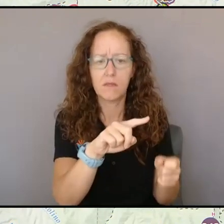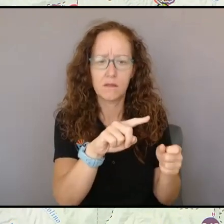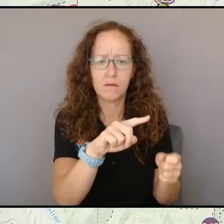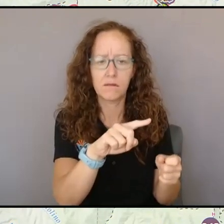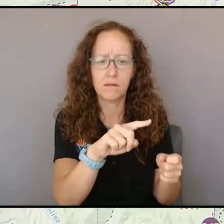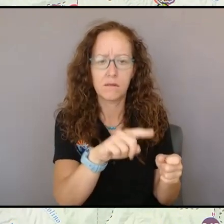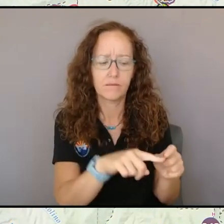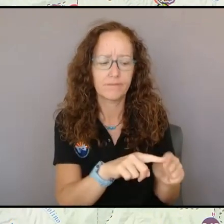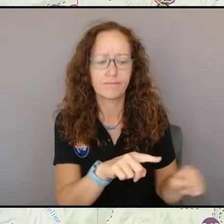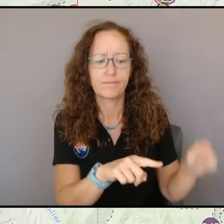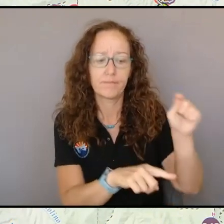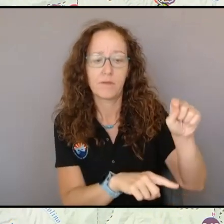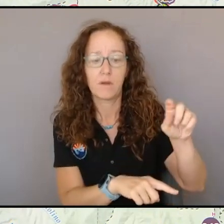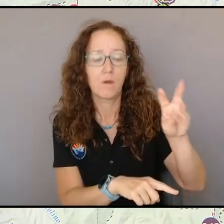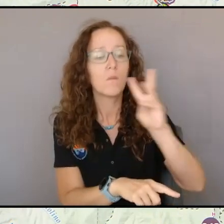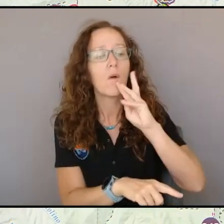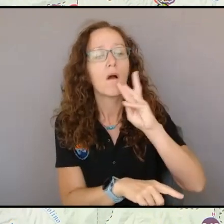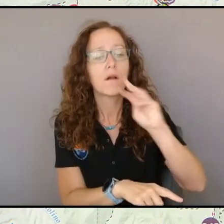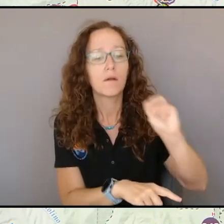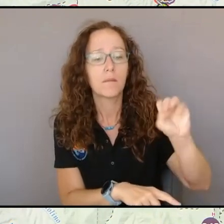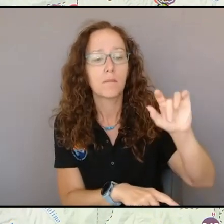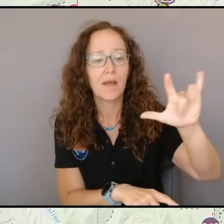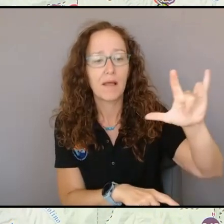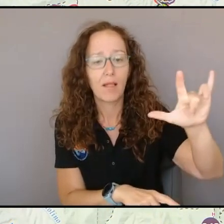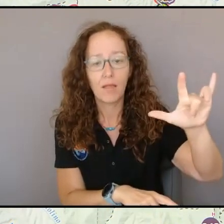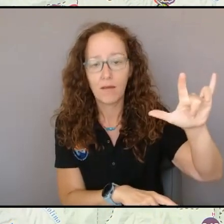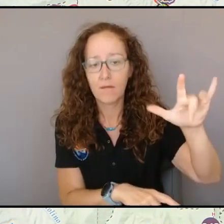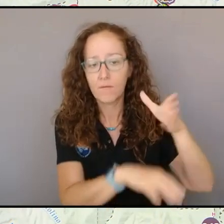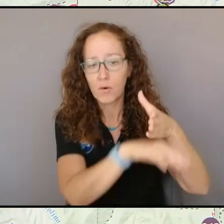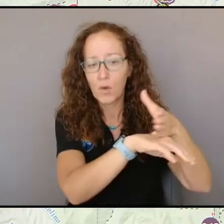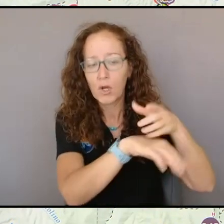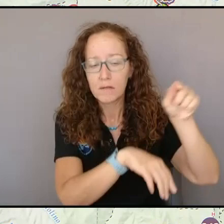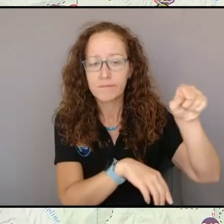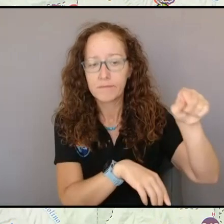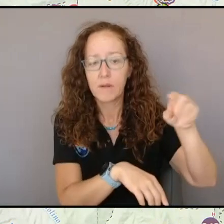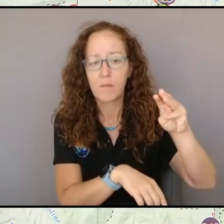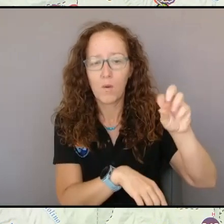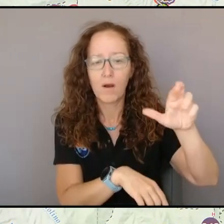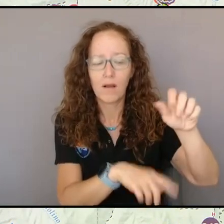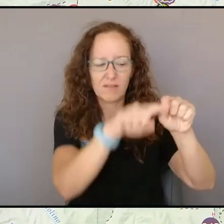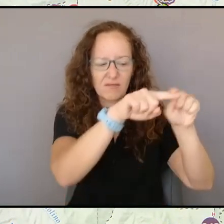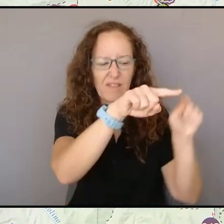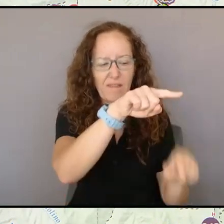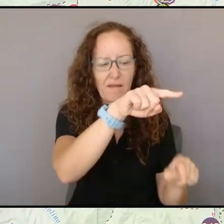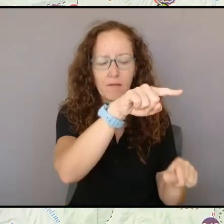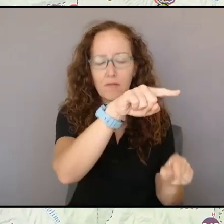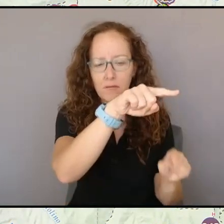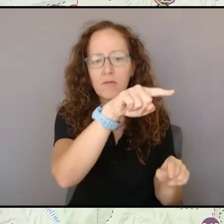watermill there out of Mora. So, you'll see firefighters in that area, but we're we're getting a lot of really good